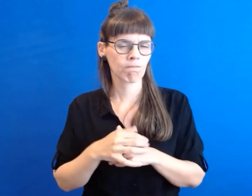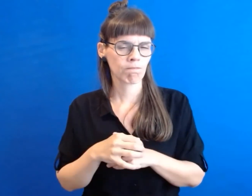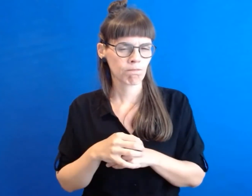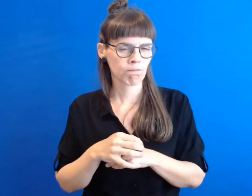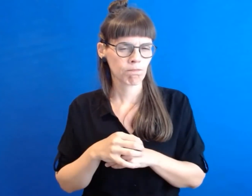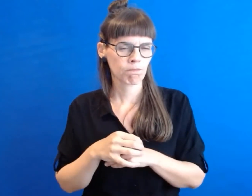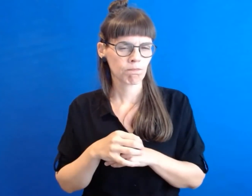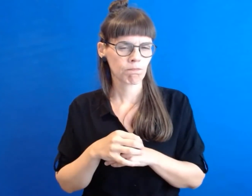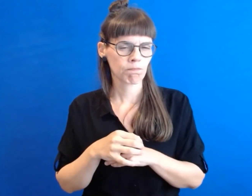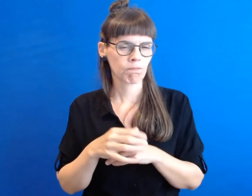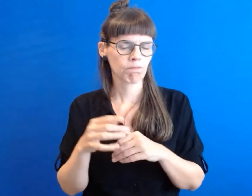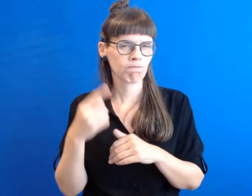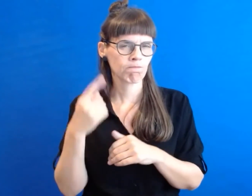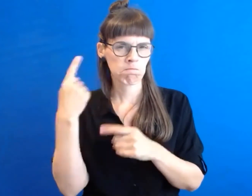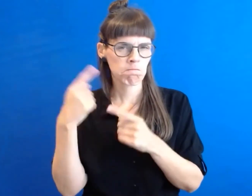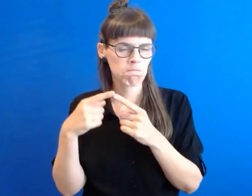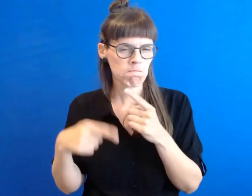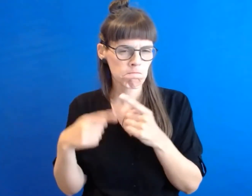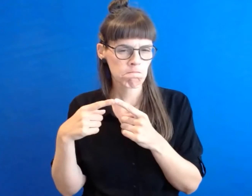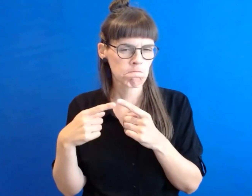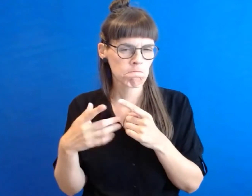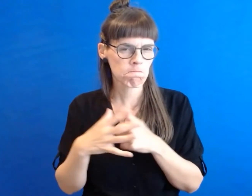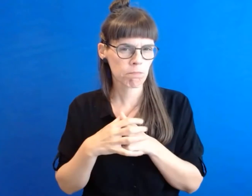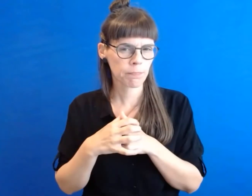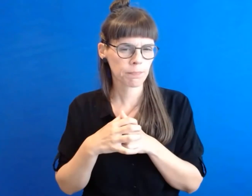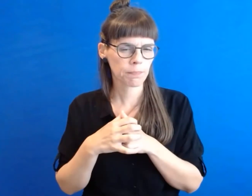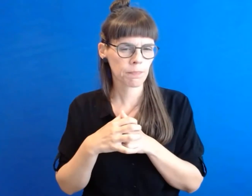of the Influencer Pack to get